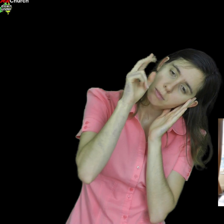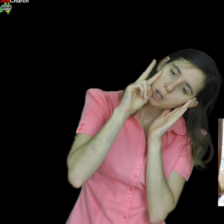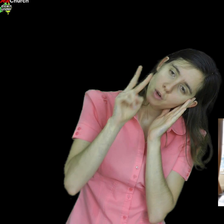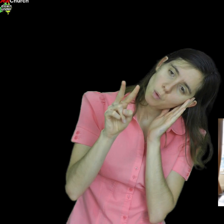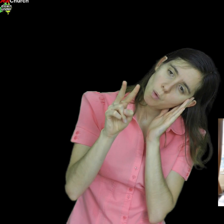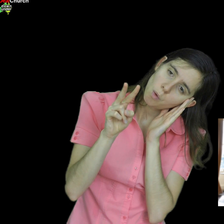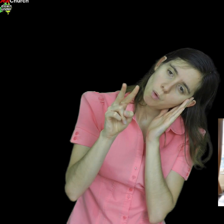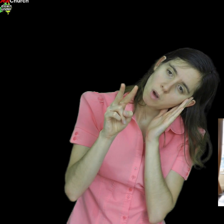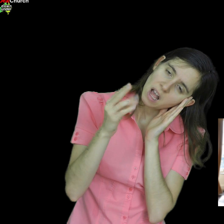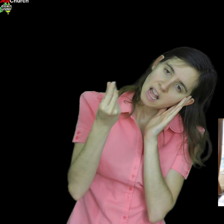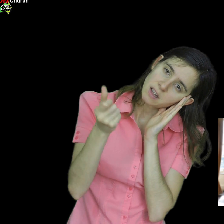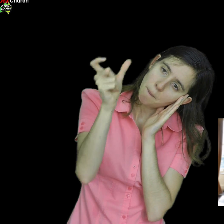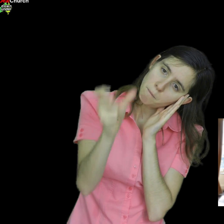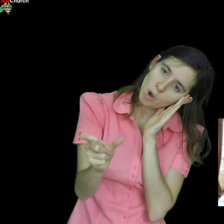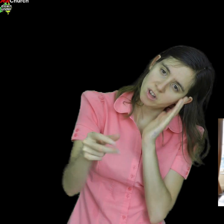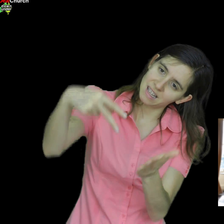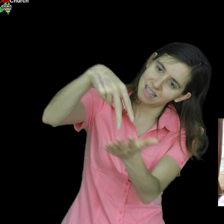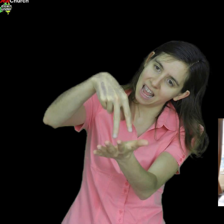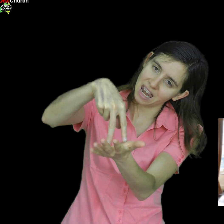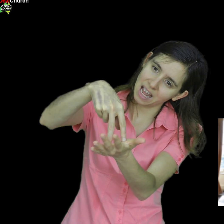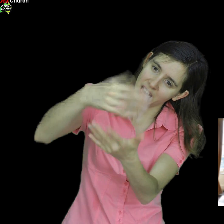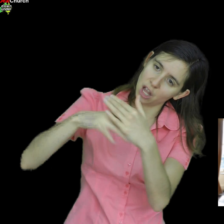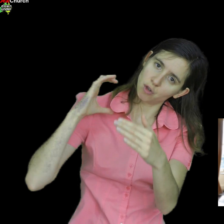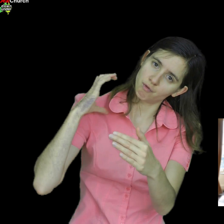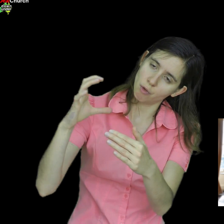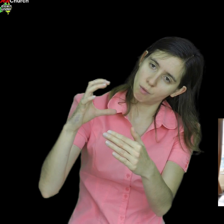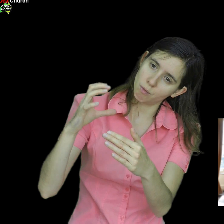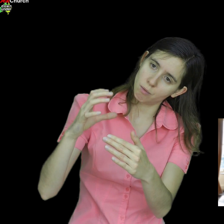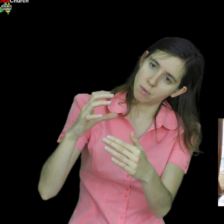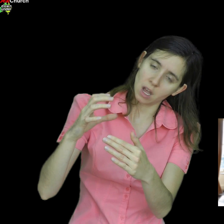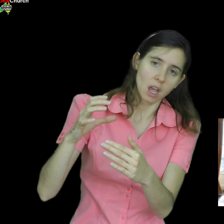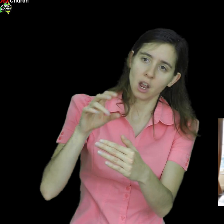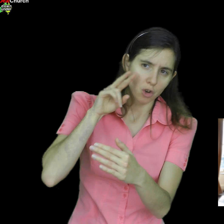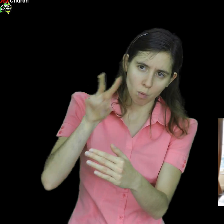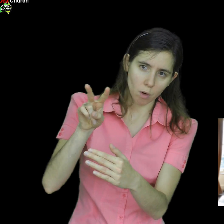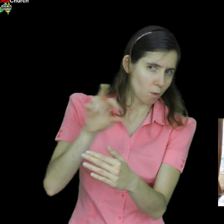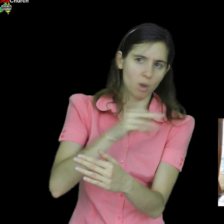looked and saw someone standing at the foot of a bed. She wasn't afraid. She